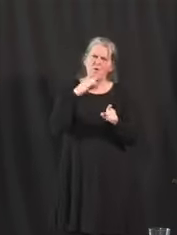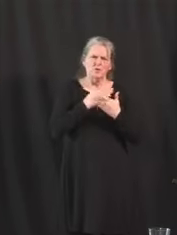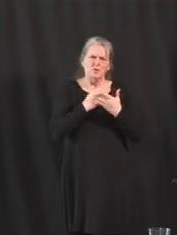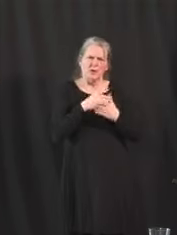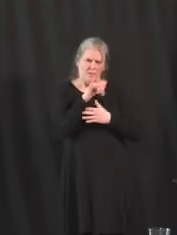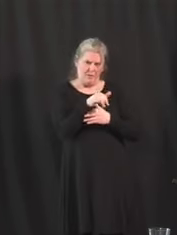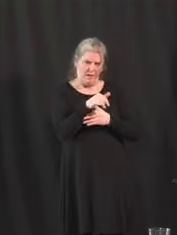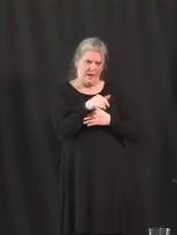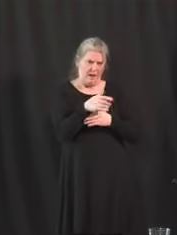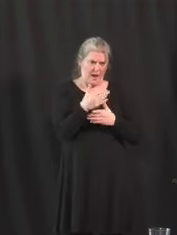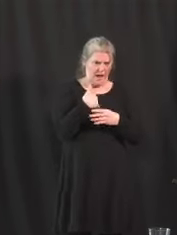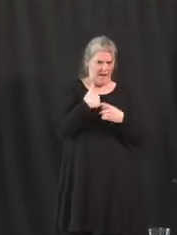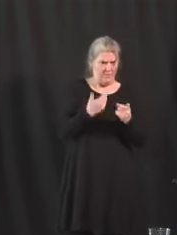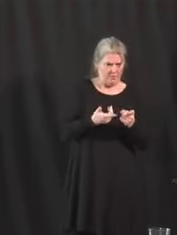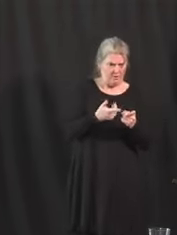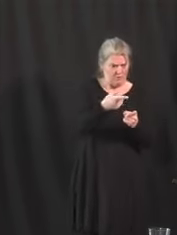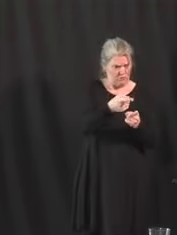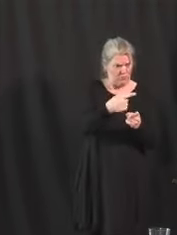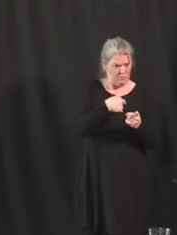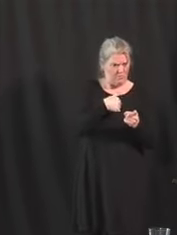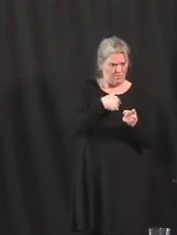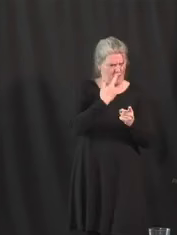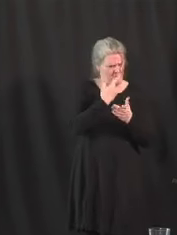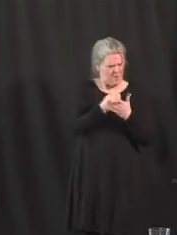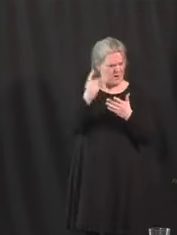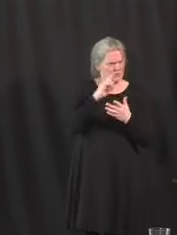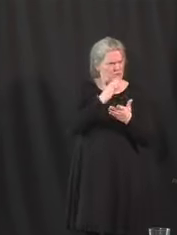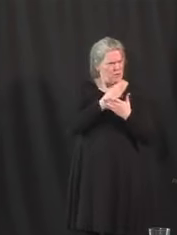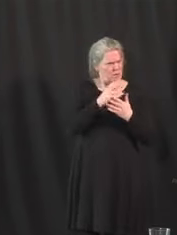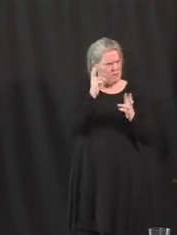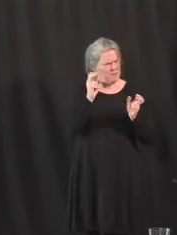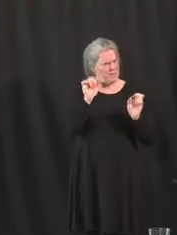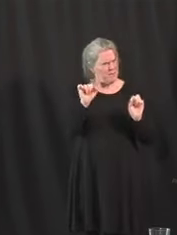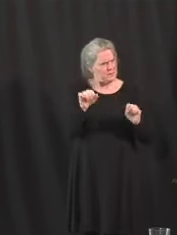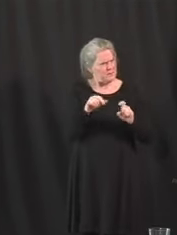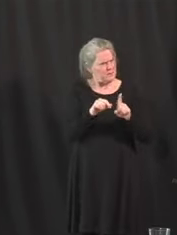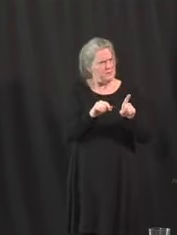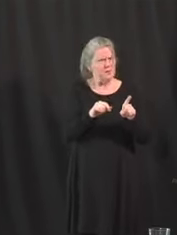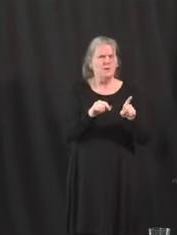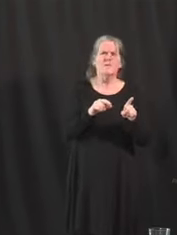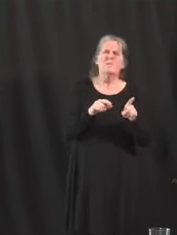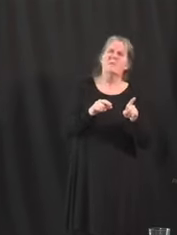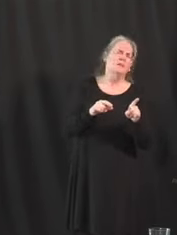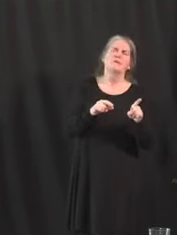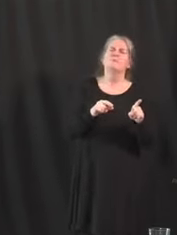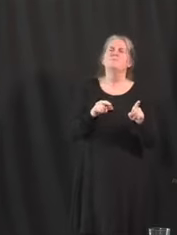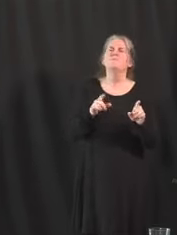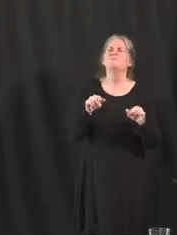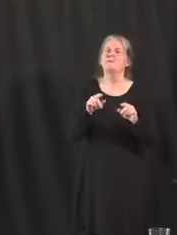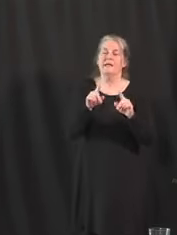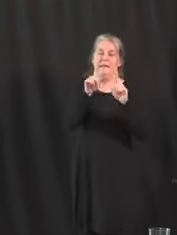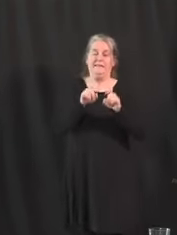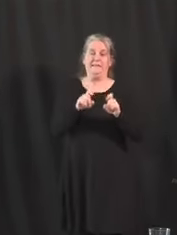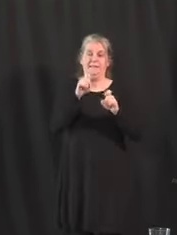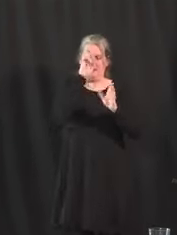YOU SAID WE WERE HEADING IN THAT DIRECTION LAST WEEK. WHAT WE'RE LOOKING AT IS A TESTING STRATEGY THAT LOOKS AT